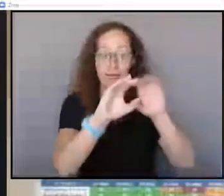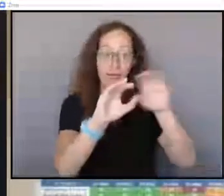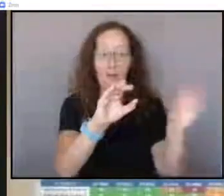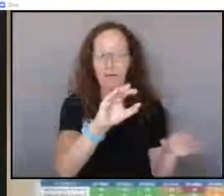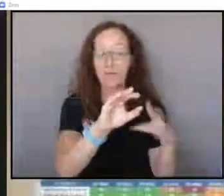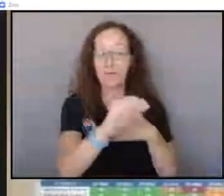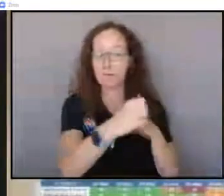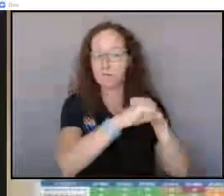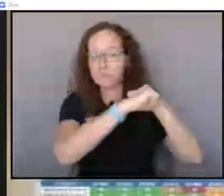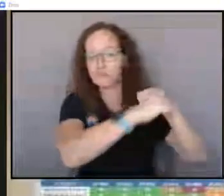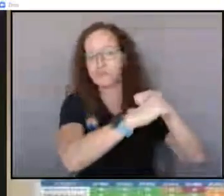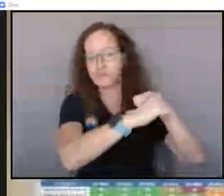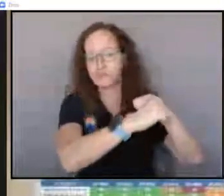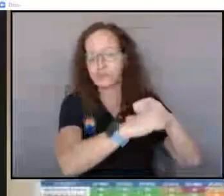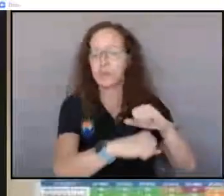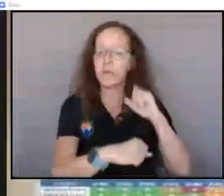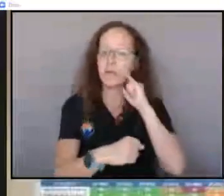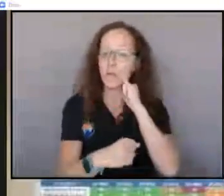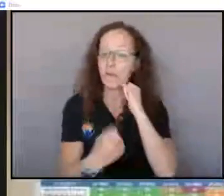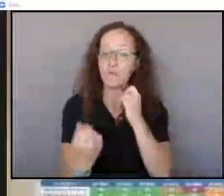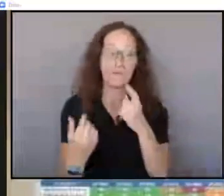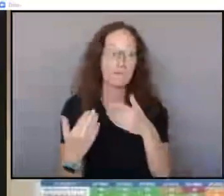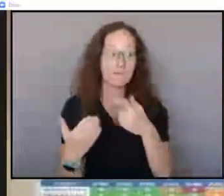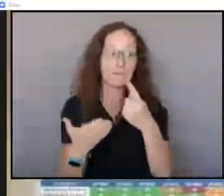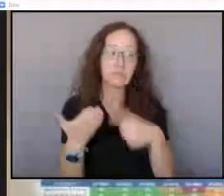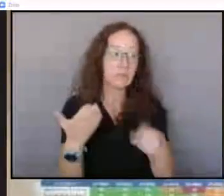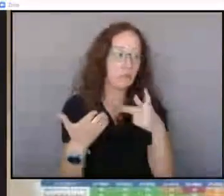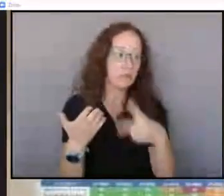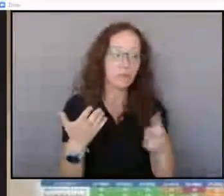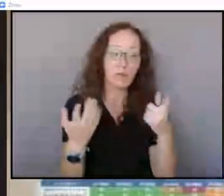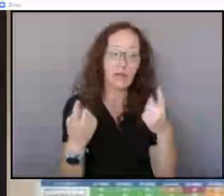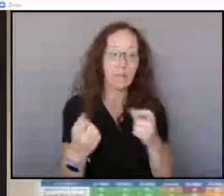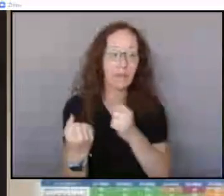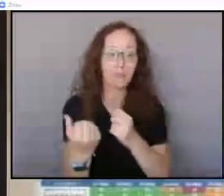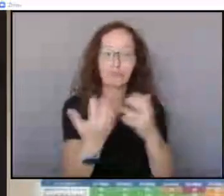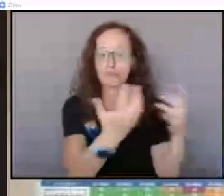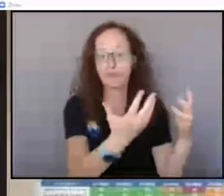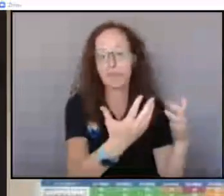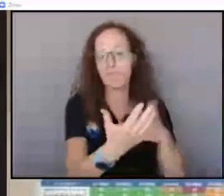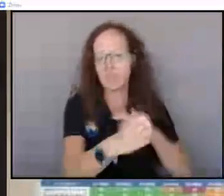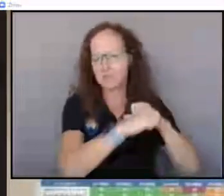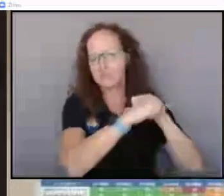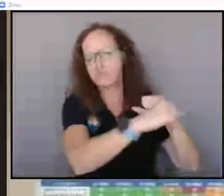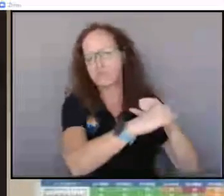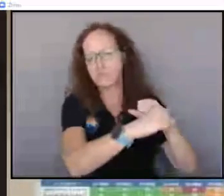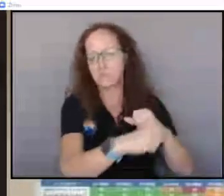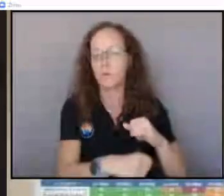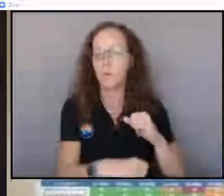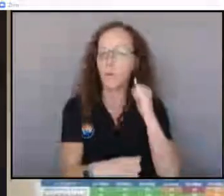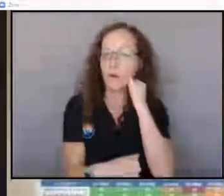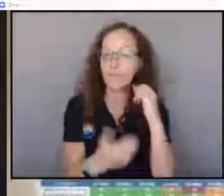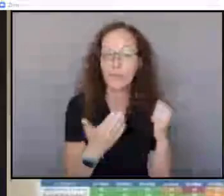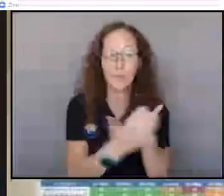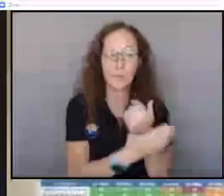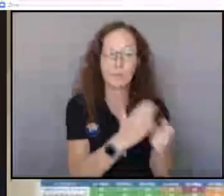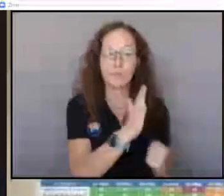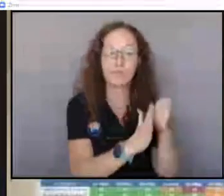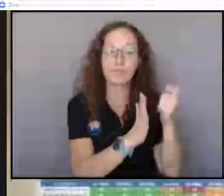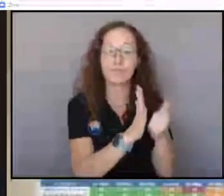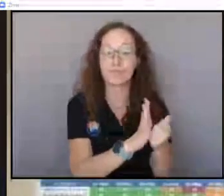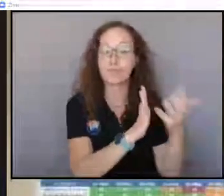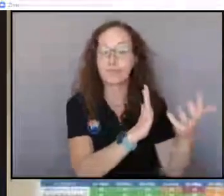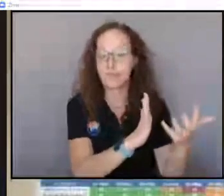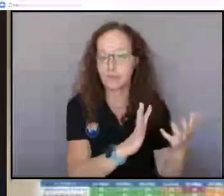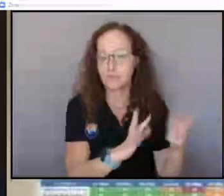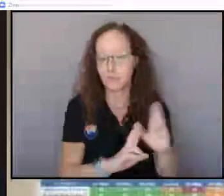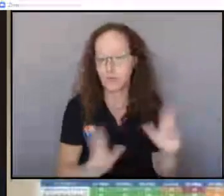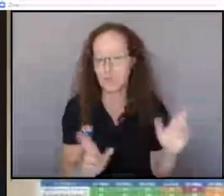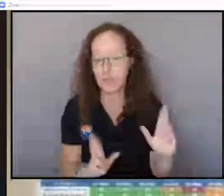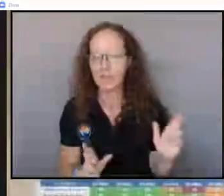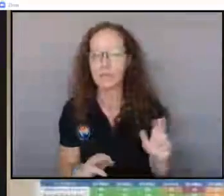MOVING TO THE NORTH, THE TANGO-TANGO AND GETTING INTO